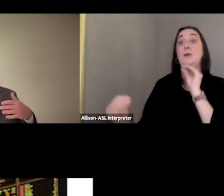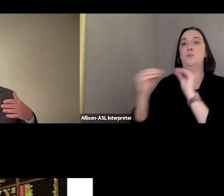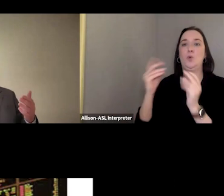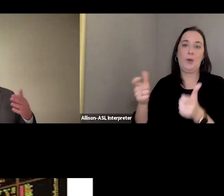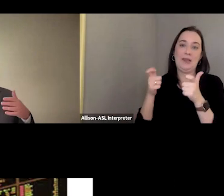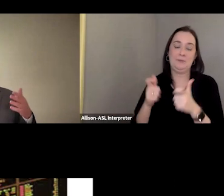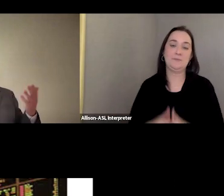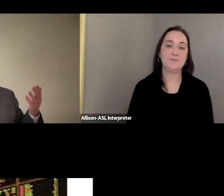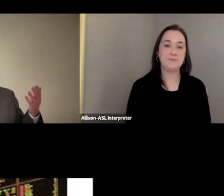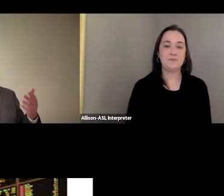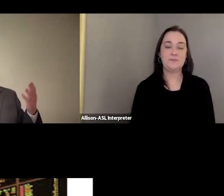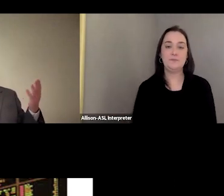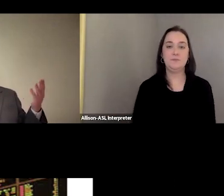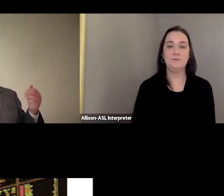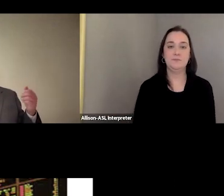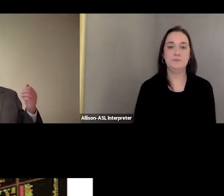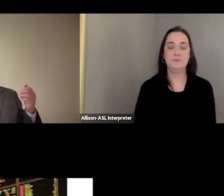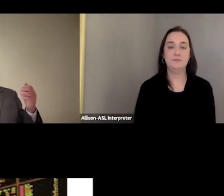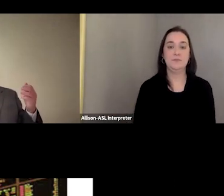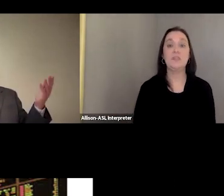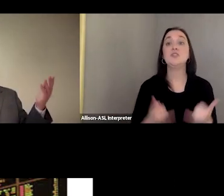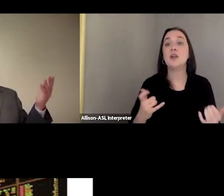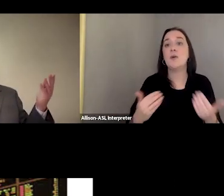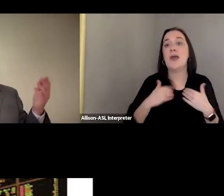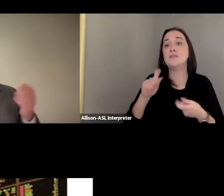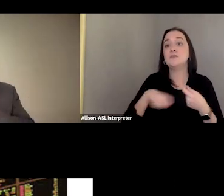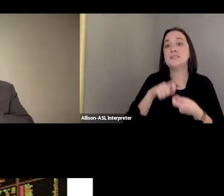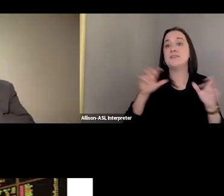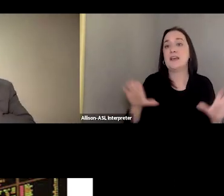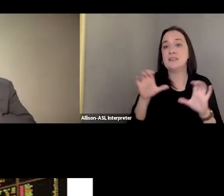Similarly, there are now activities. I'll just say, we recently had,